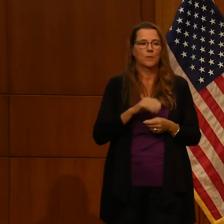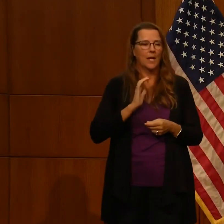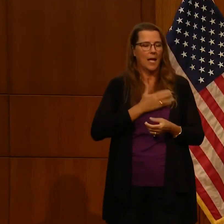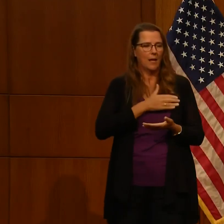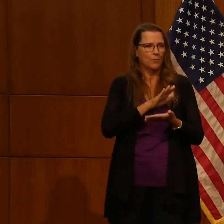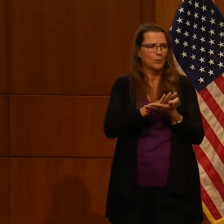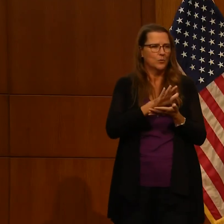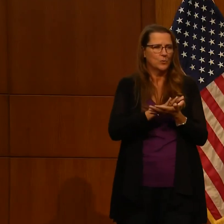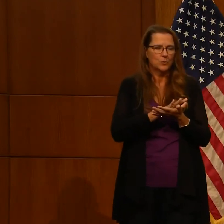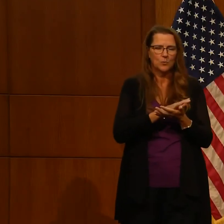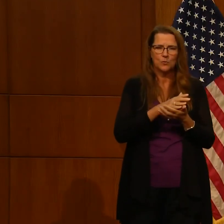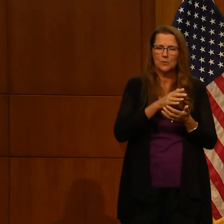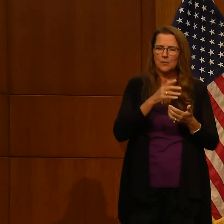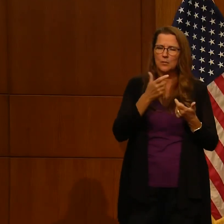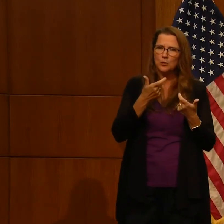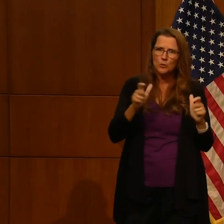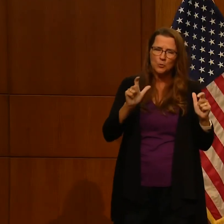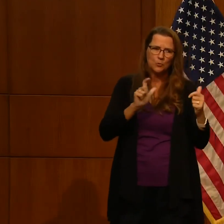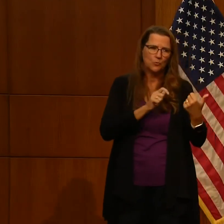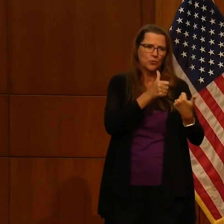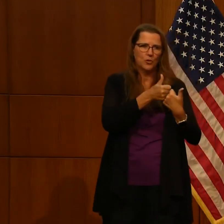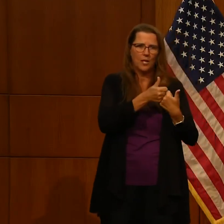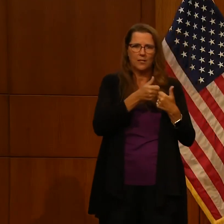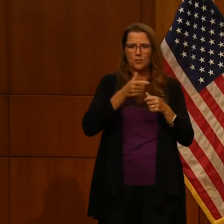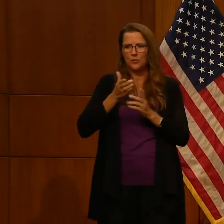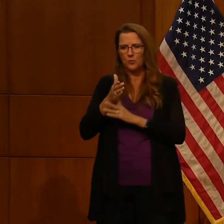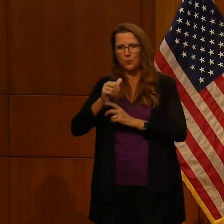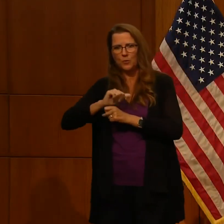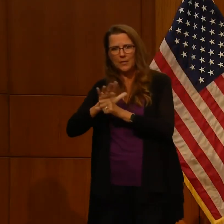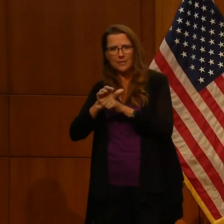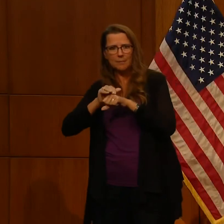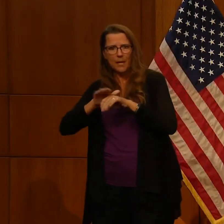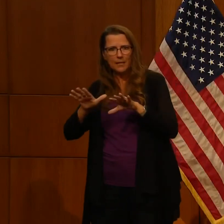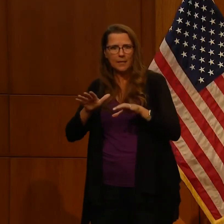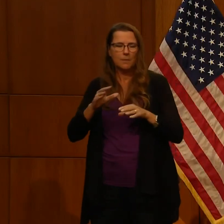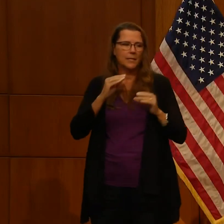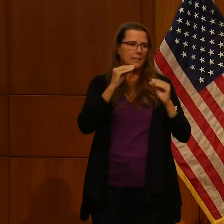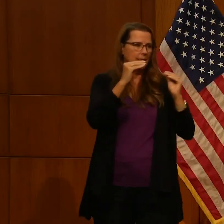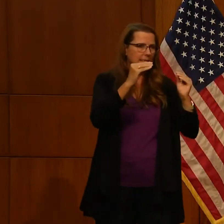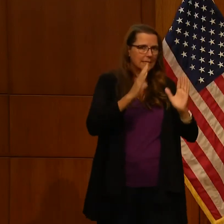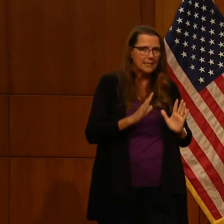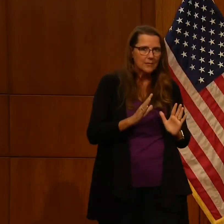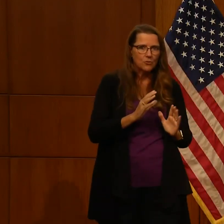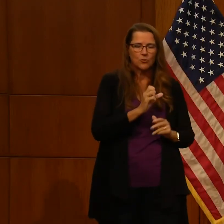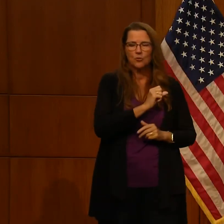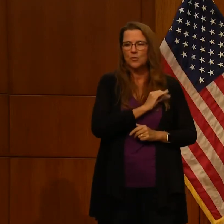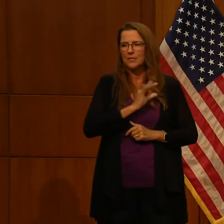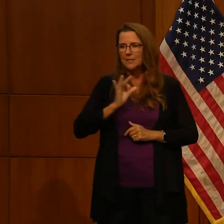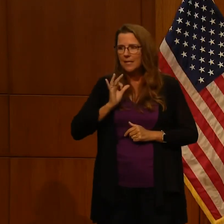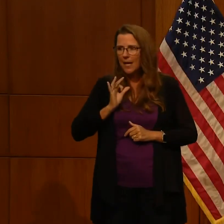AND, UH, I KNOW THAT OUR SCHOOLS HAVE HAVE FACED ENORMOUS CHALLENGES FROM THIS